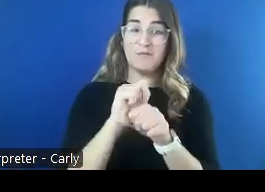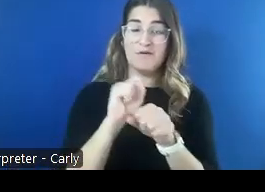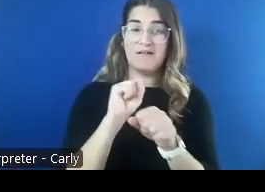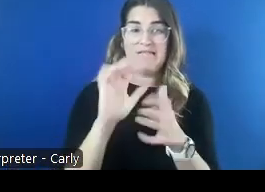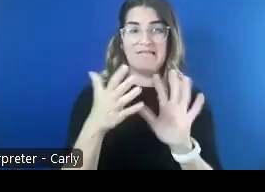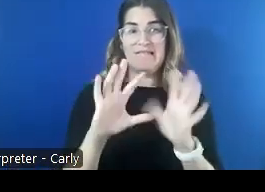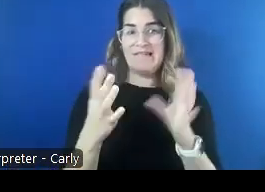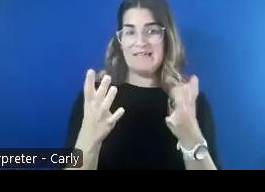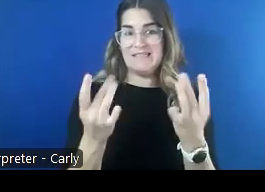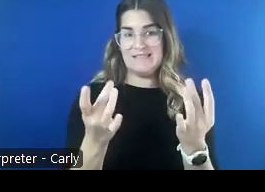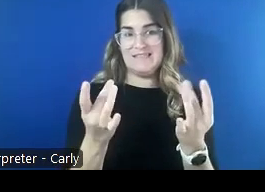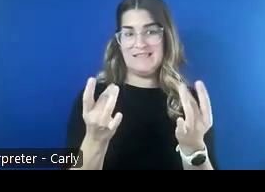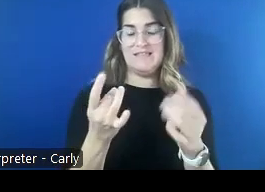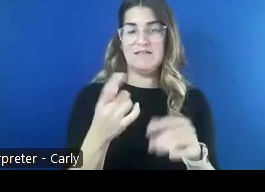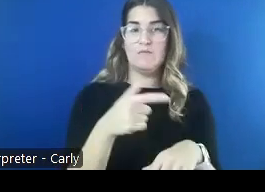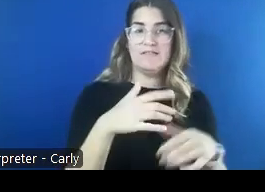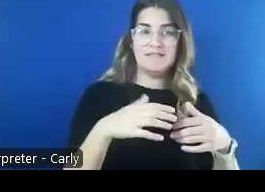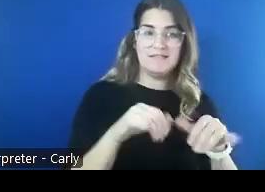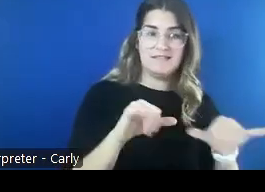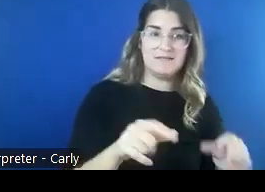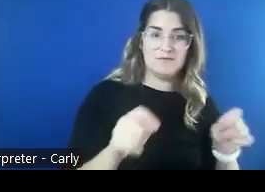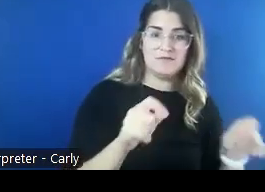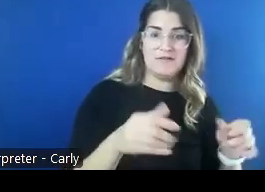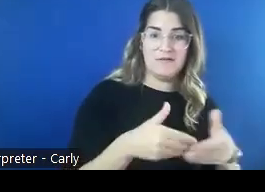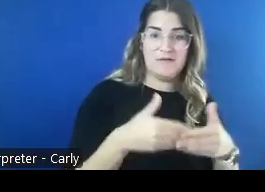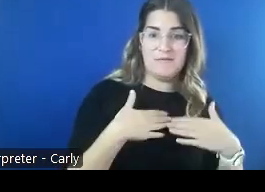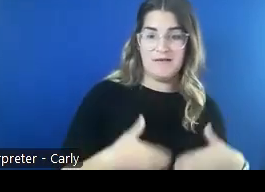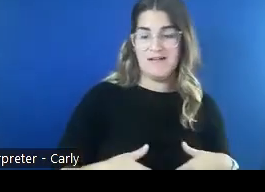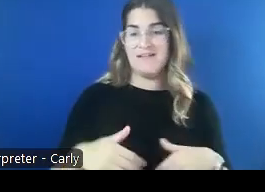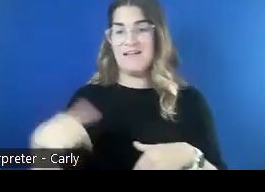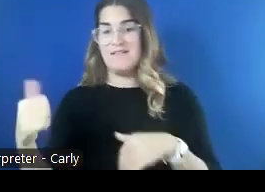of a baby's body and another system that's in charge of the grown-up's body so we try and